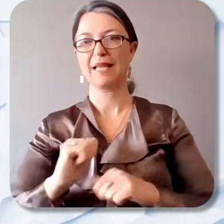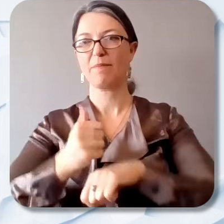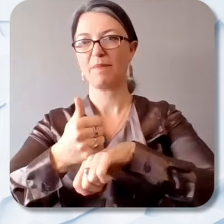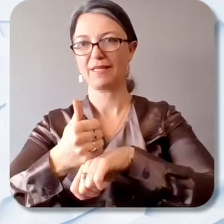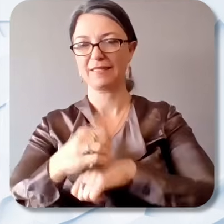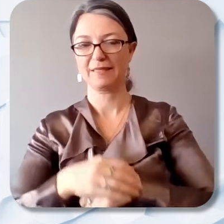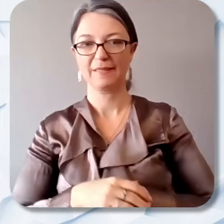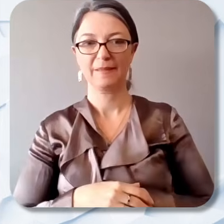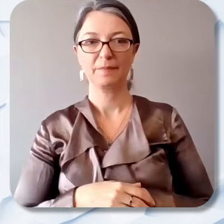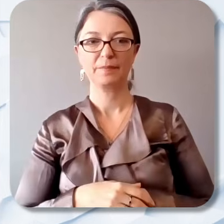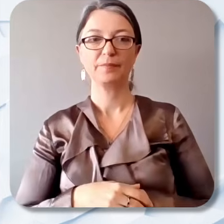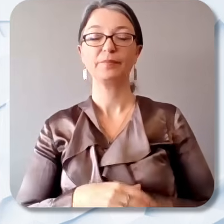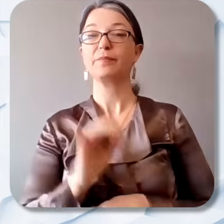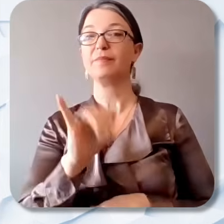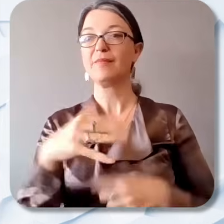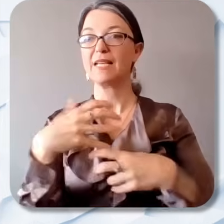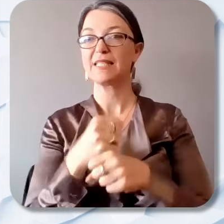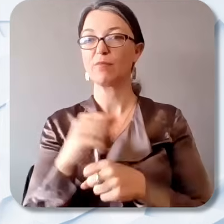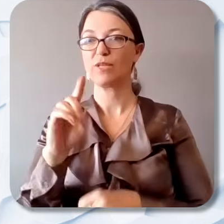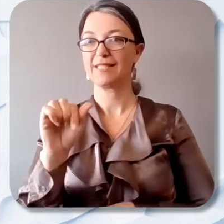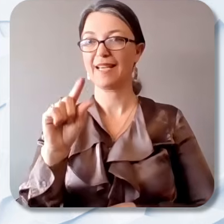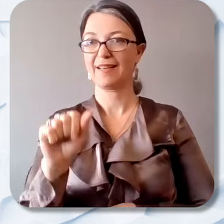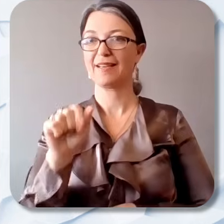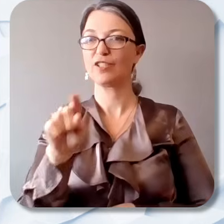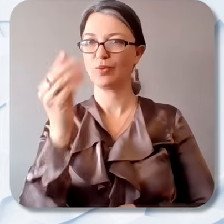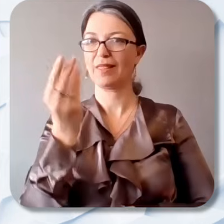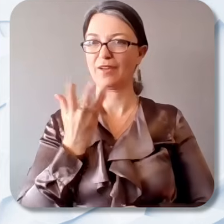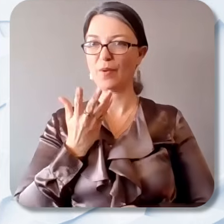And so this is the summary data that you would provide us, 70.